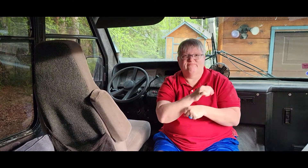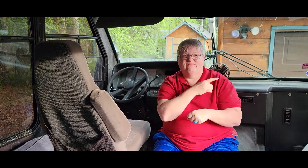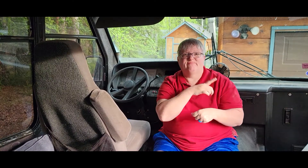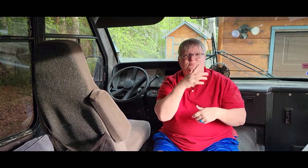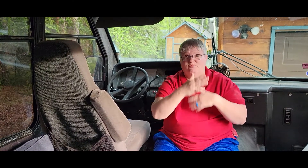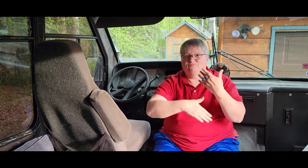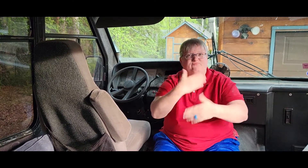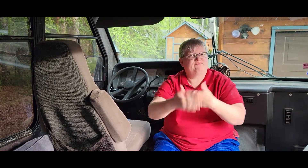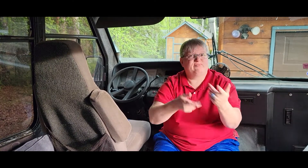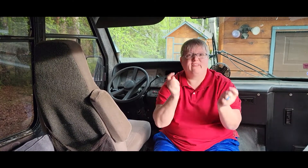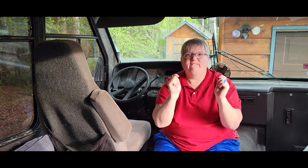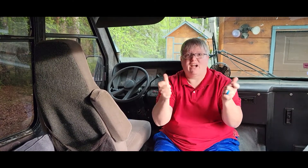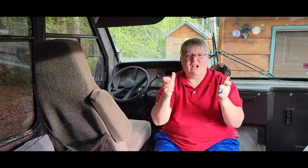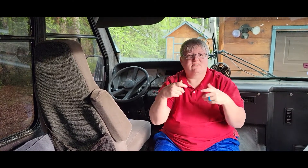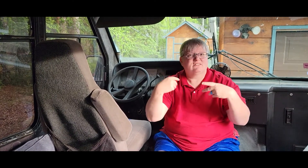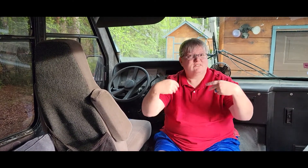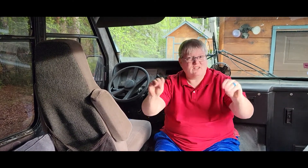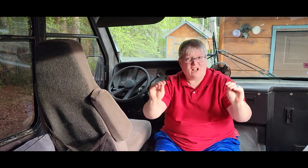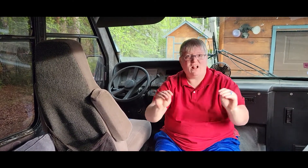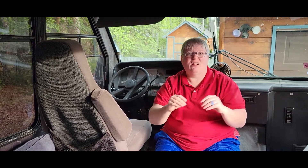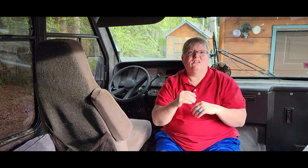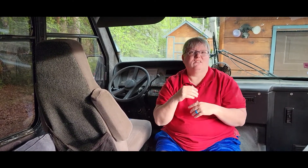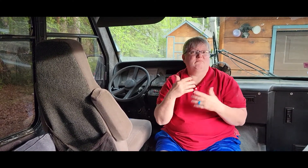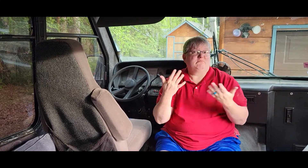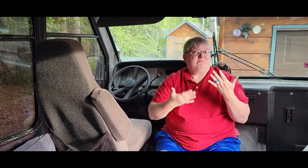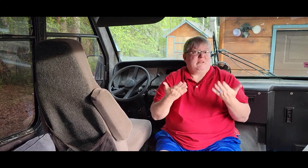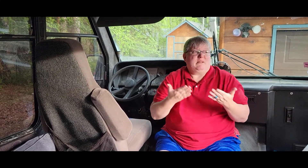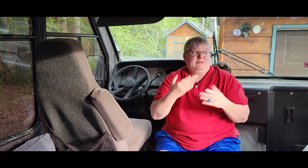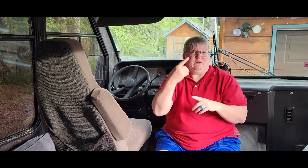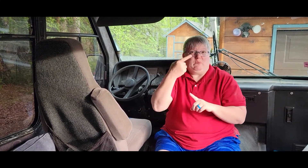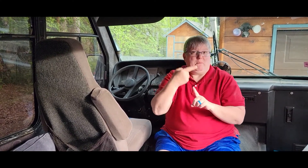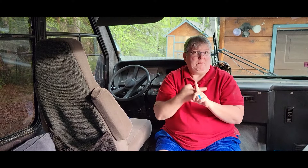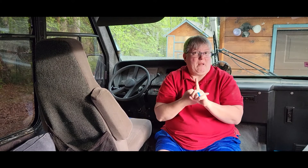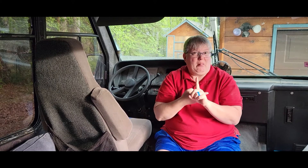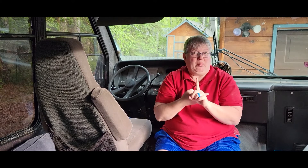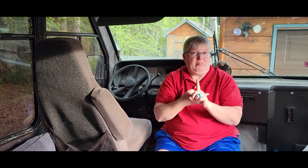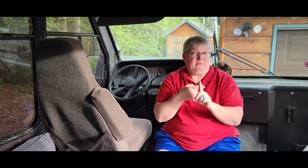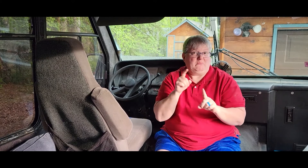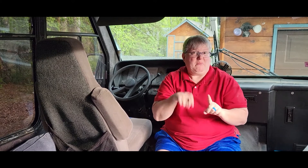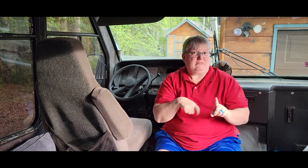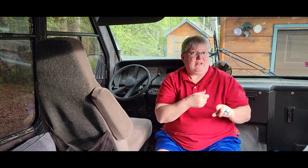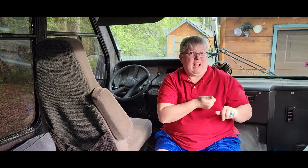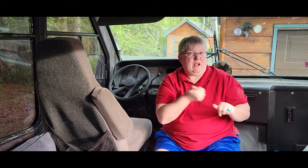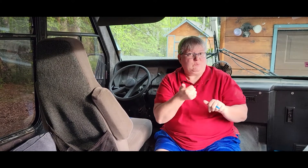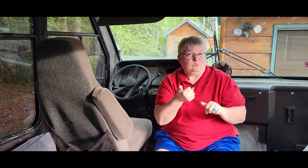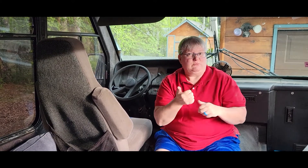it's actually gonna go through real fast and sell. And probably in a month, we're gonna have to be out.